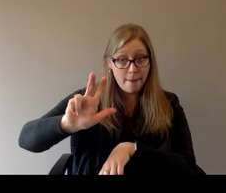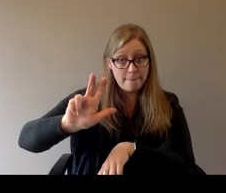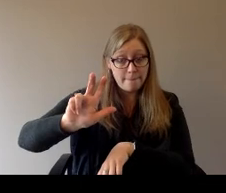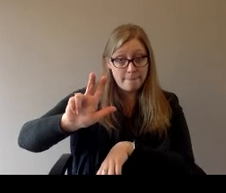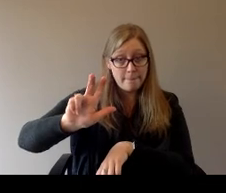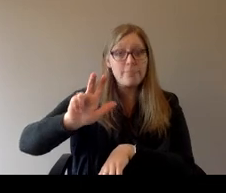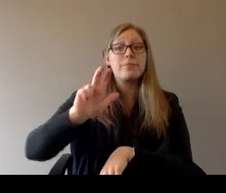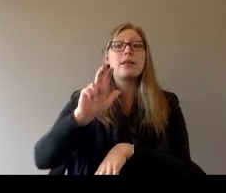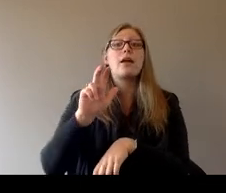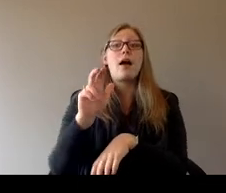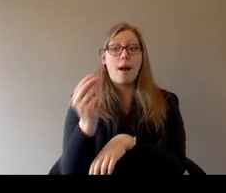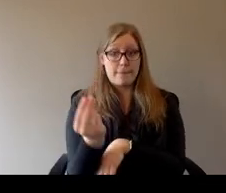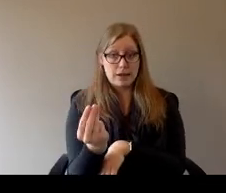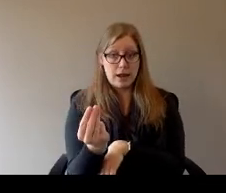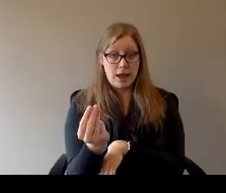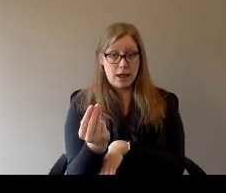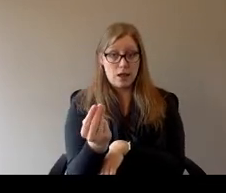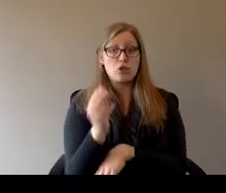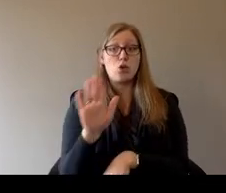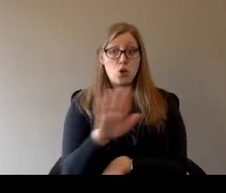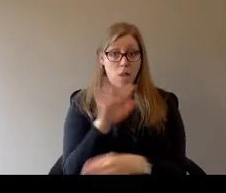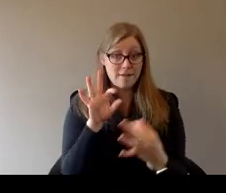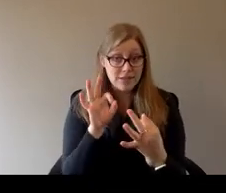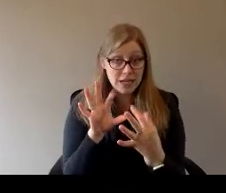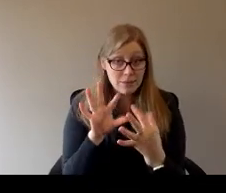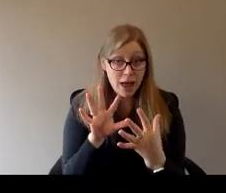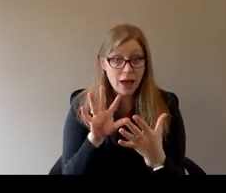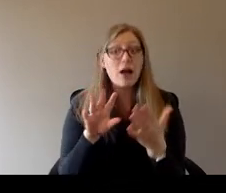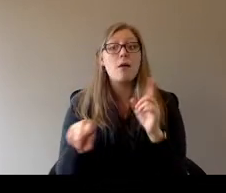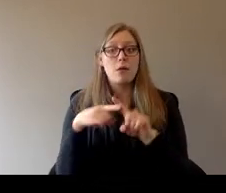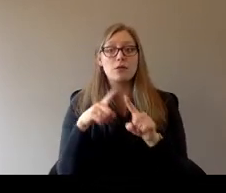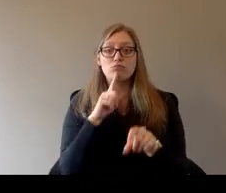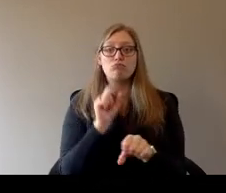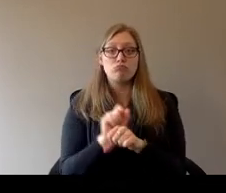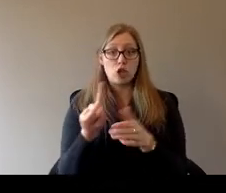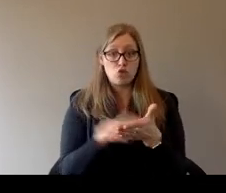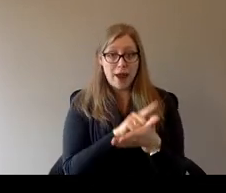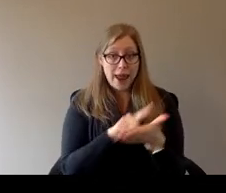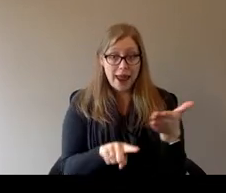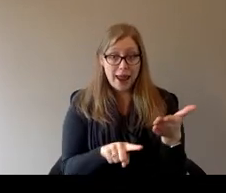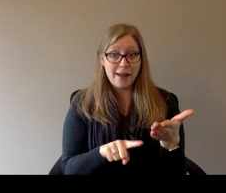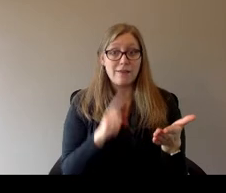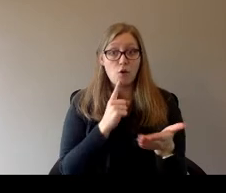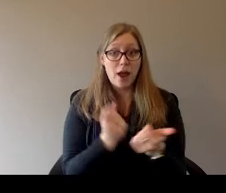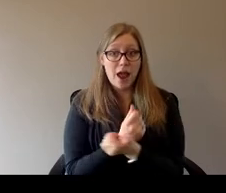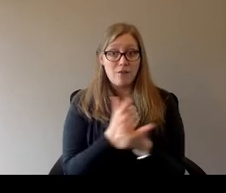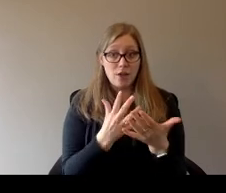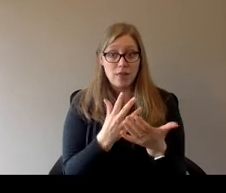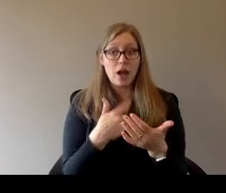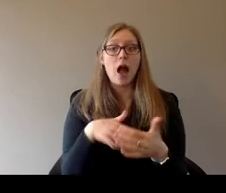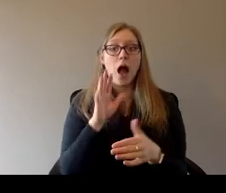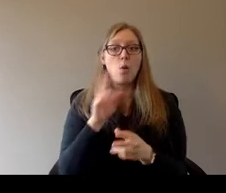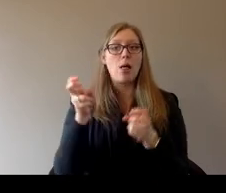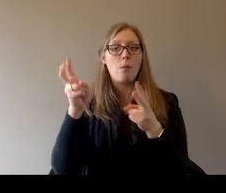So feedback and the actual grade for each assignment will be given every Monday,